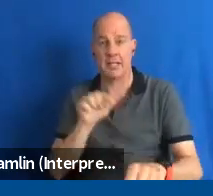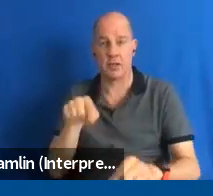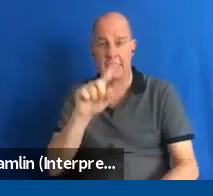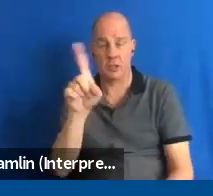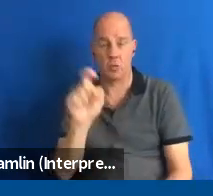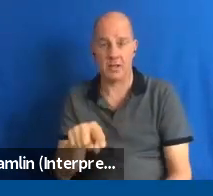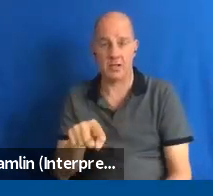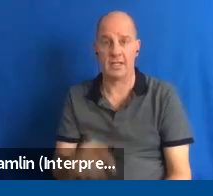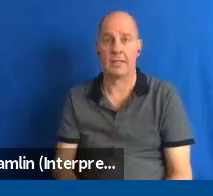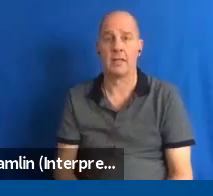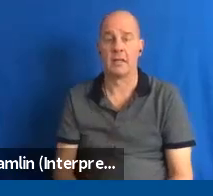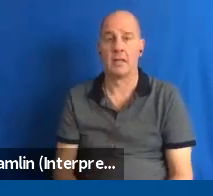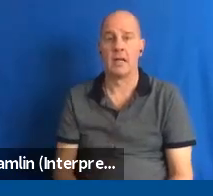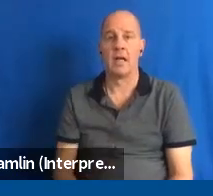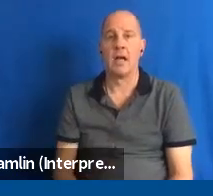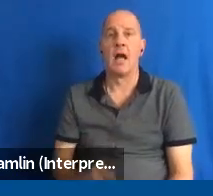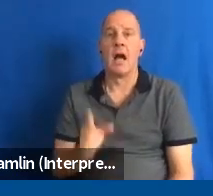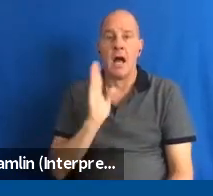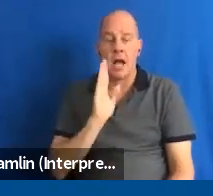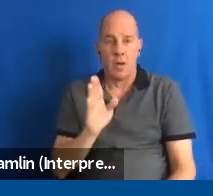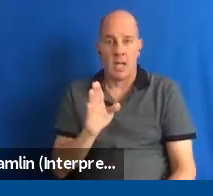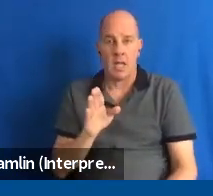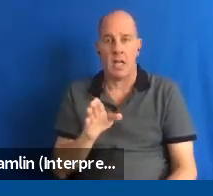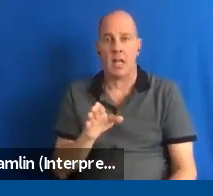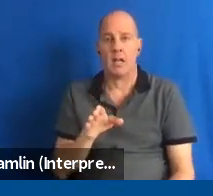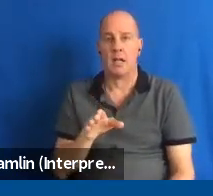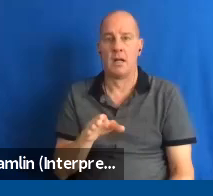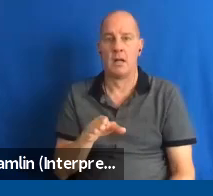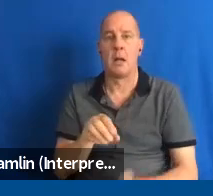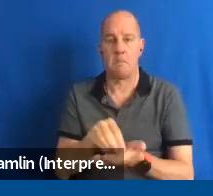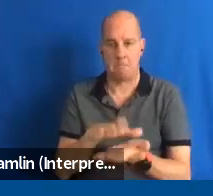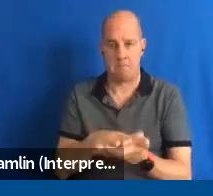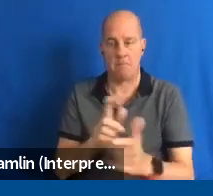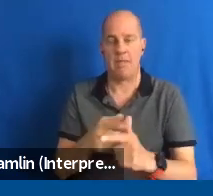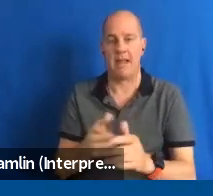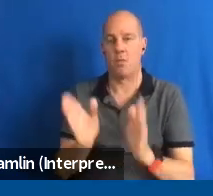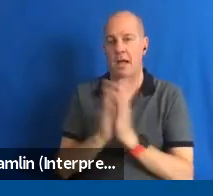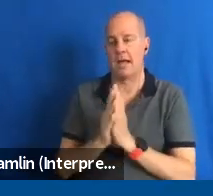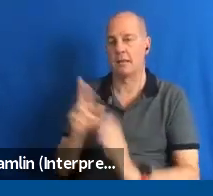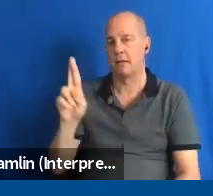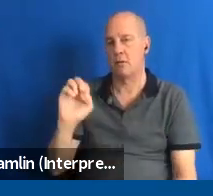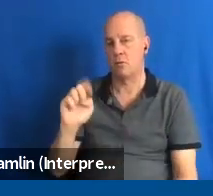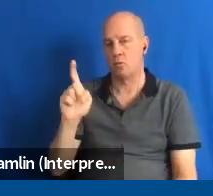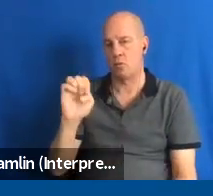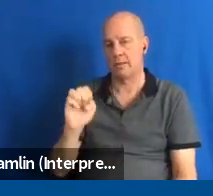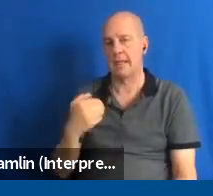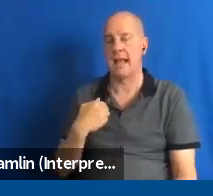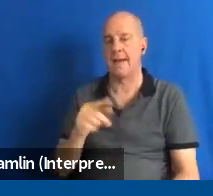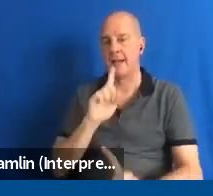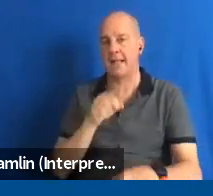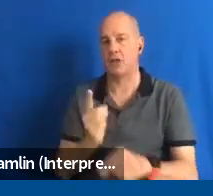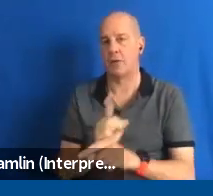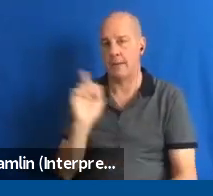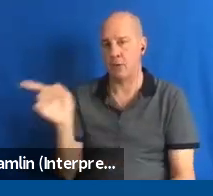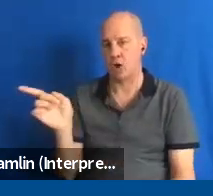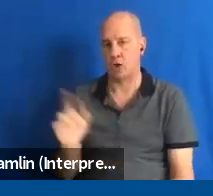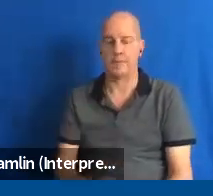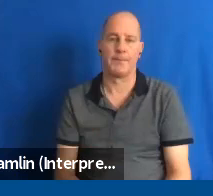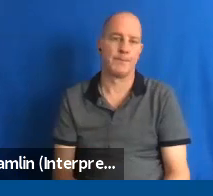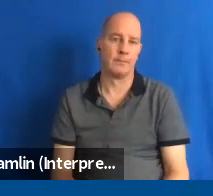so I'll go ahead and bring this question to her and get an answer from her.